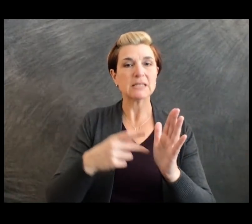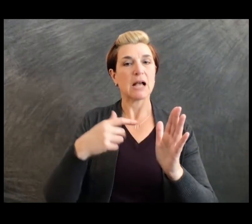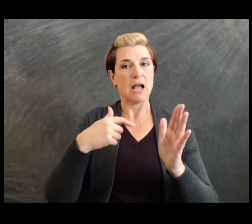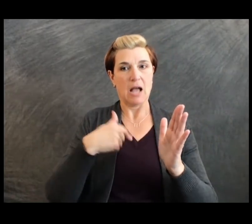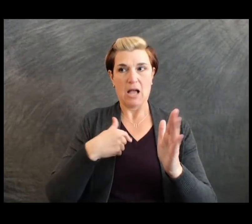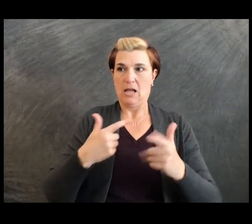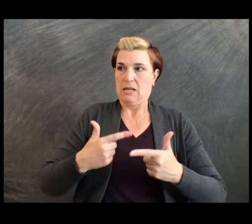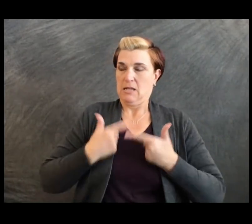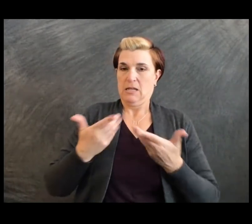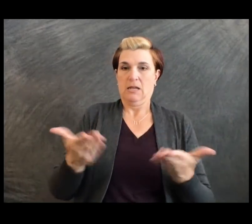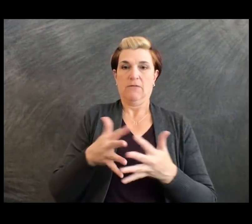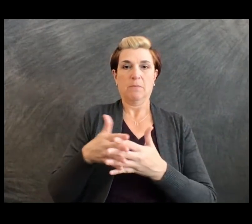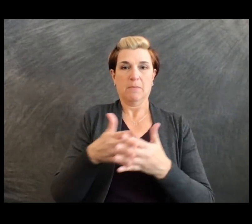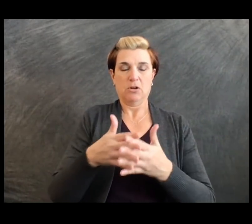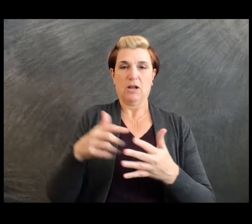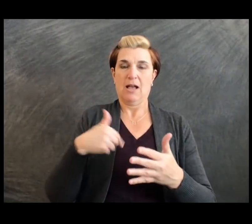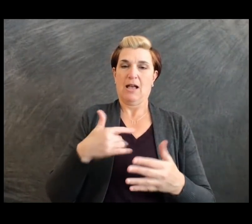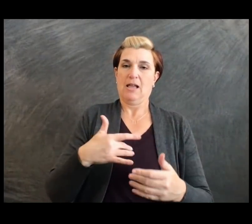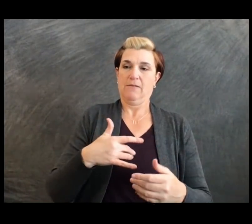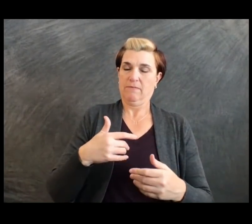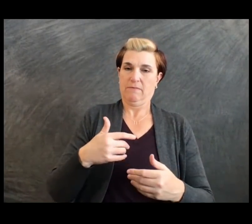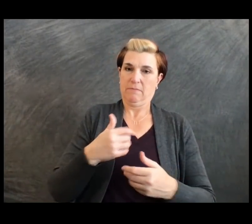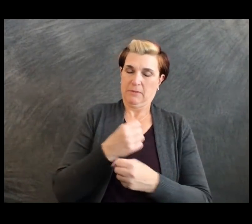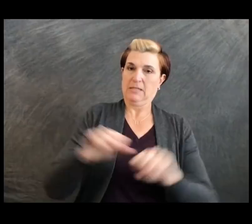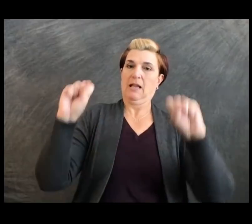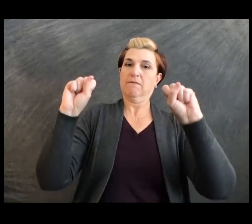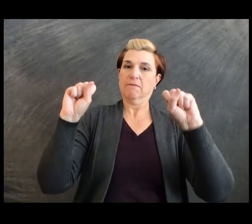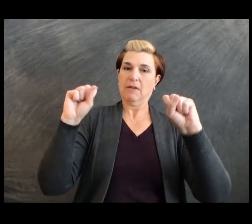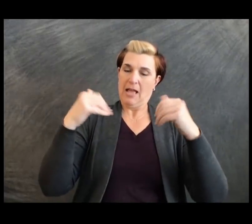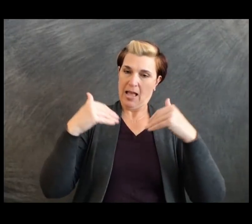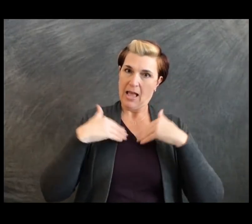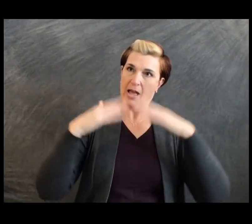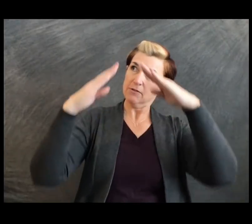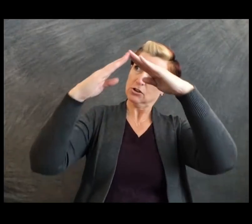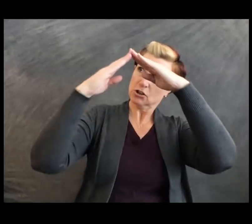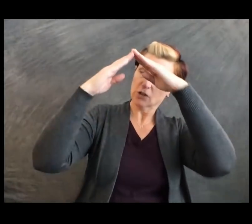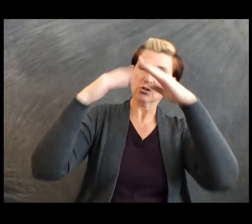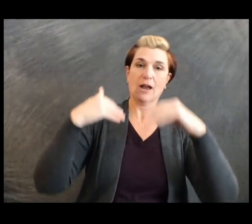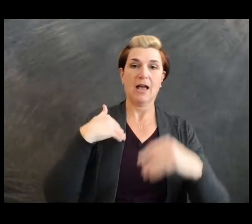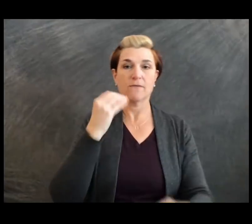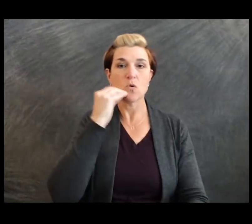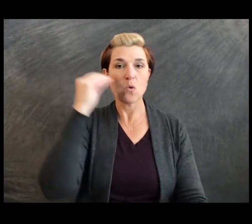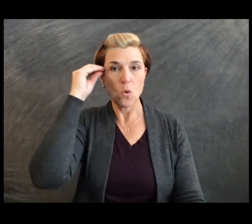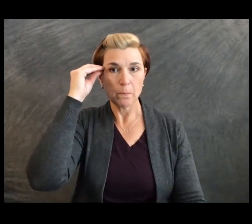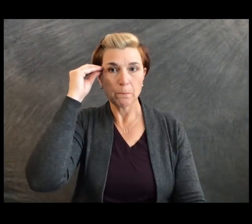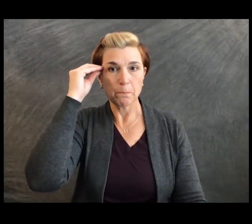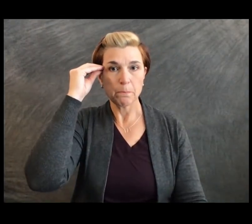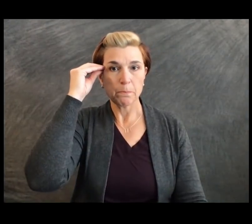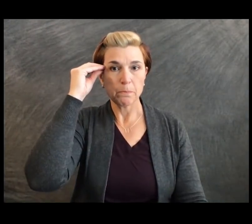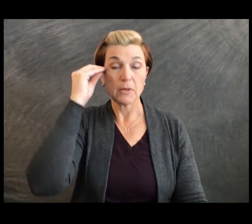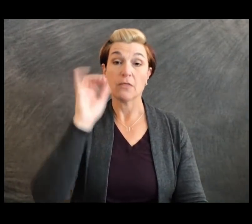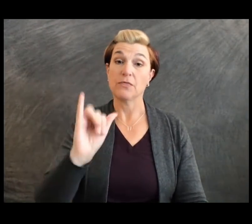the president has authorized the immediate cessation of foreclosure and